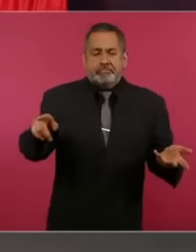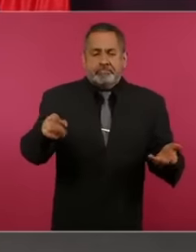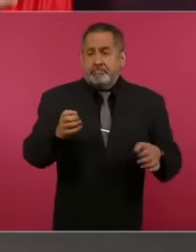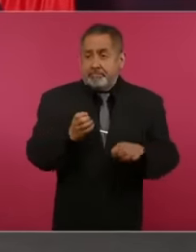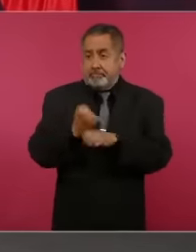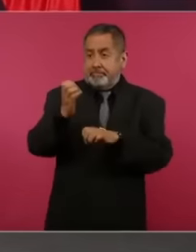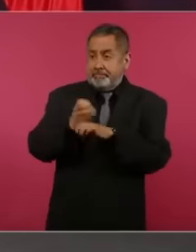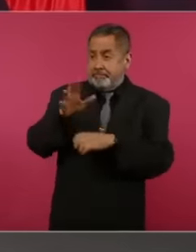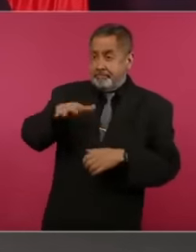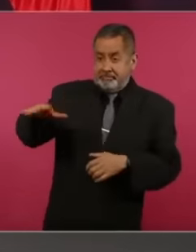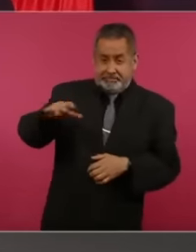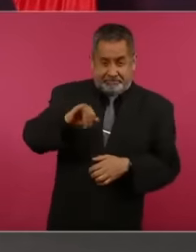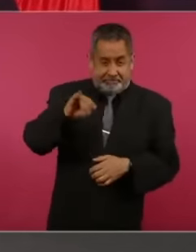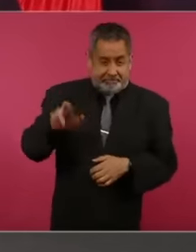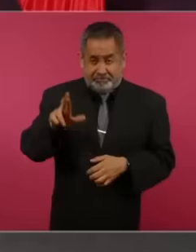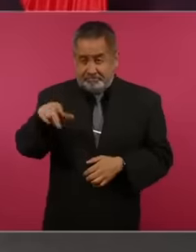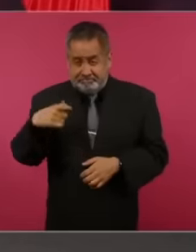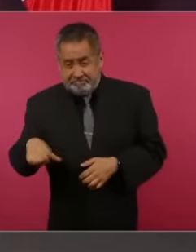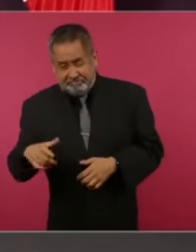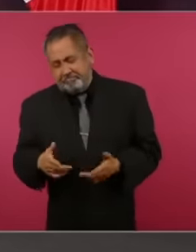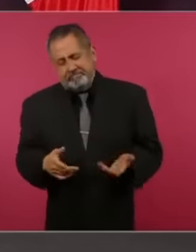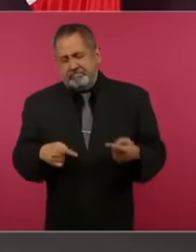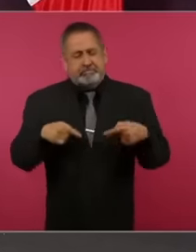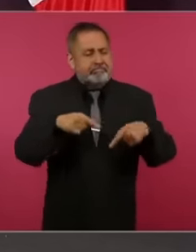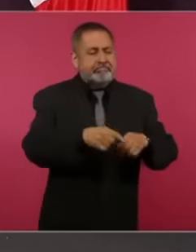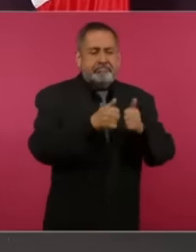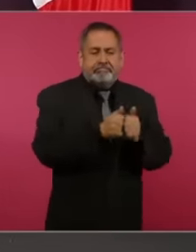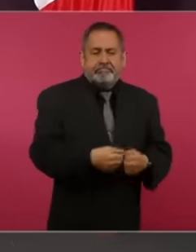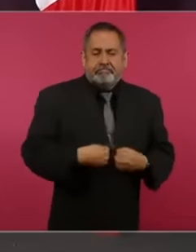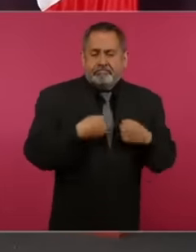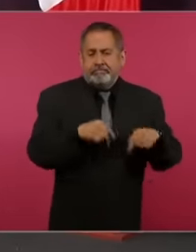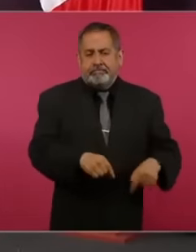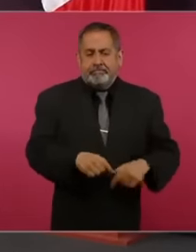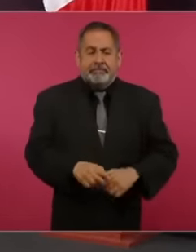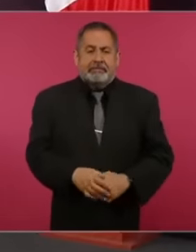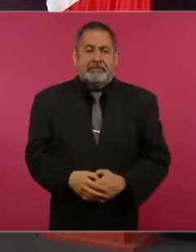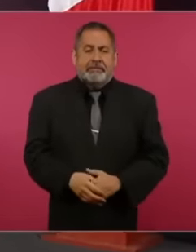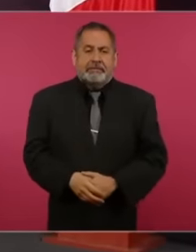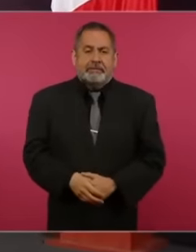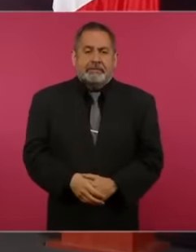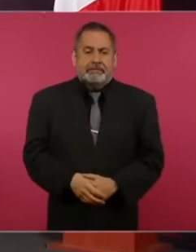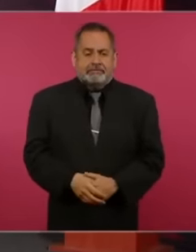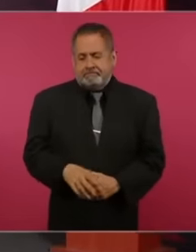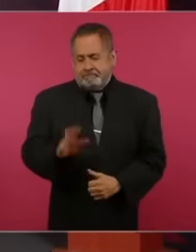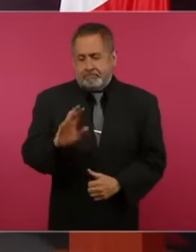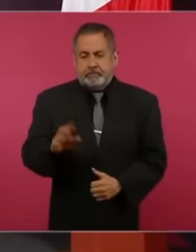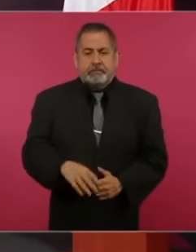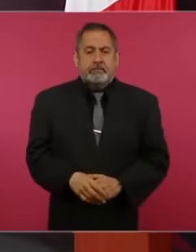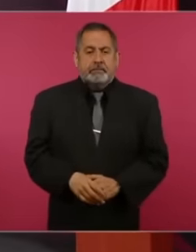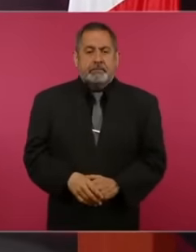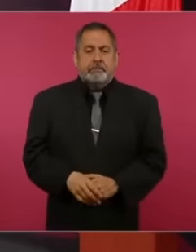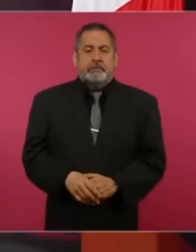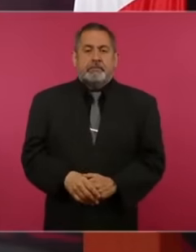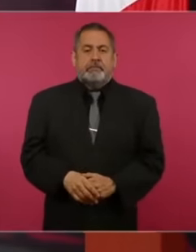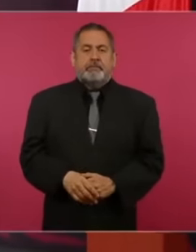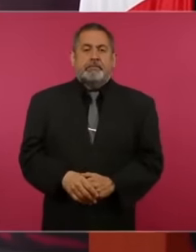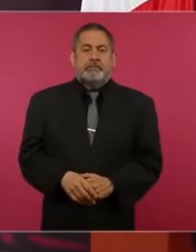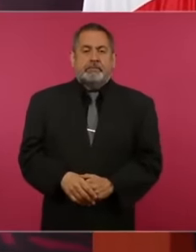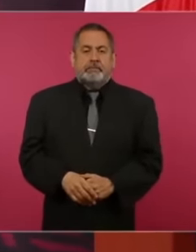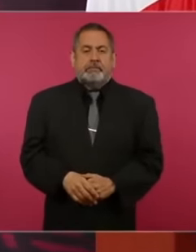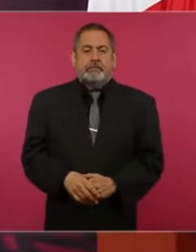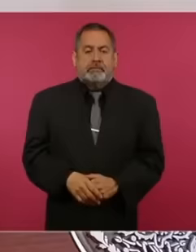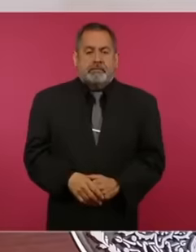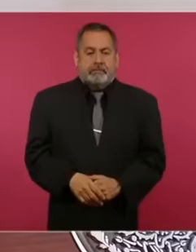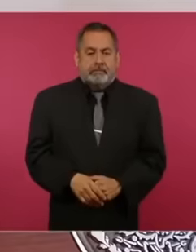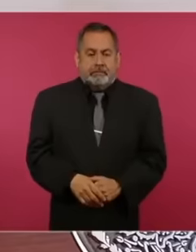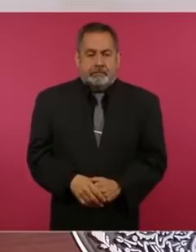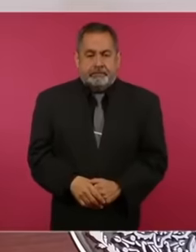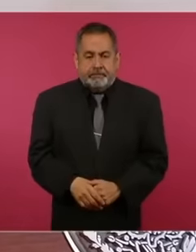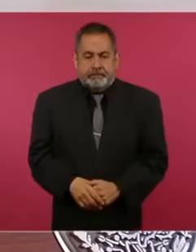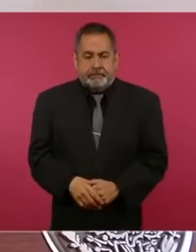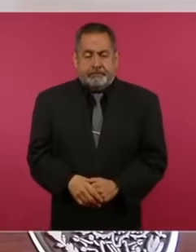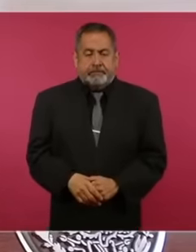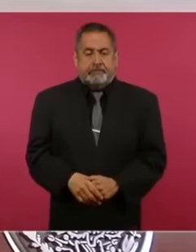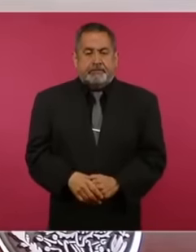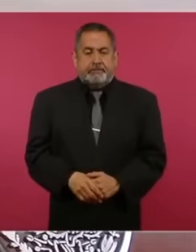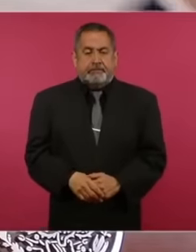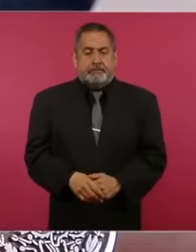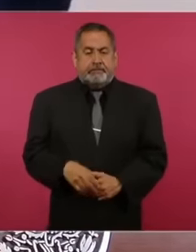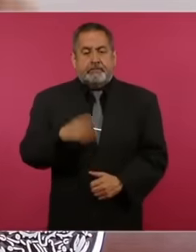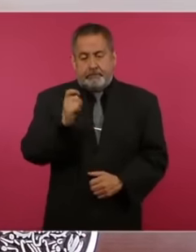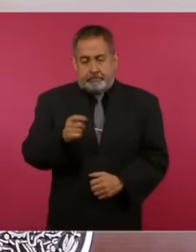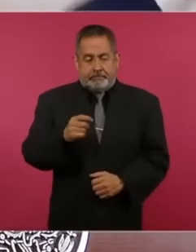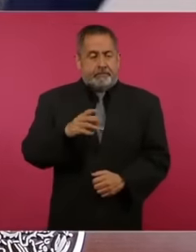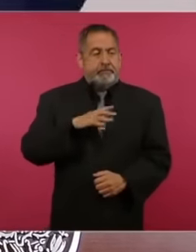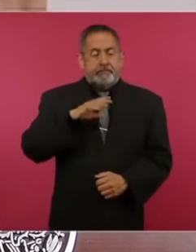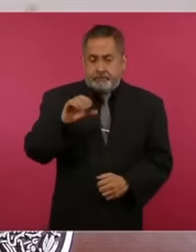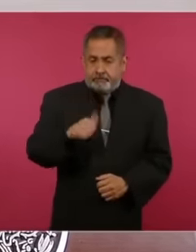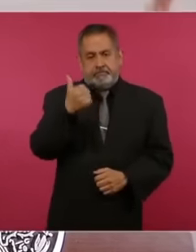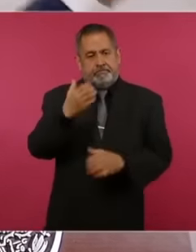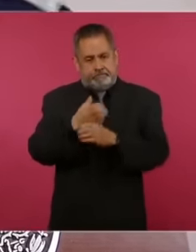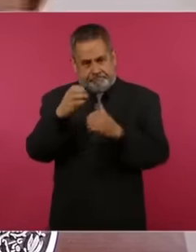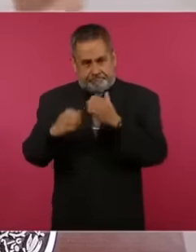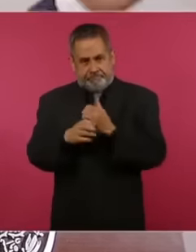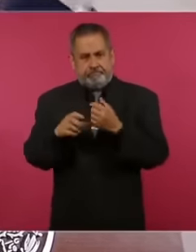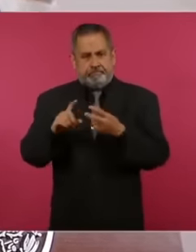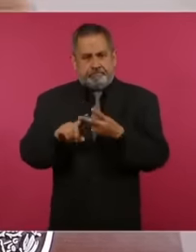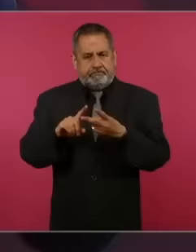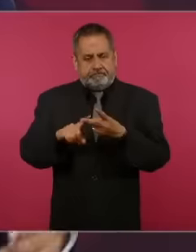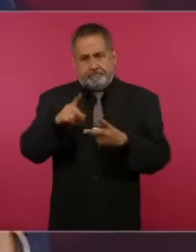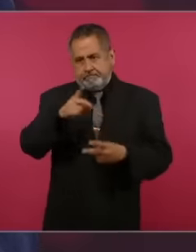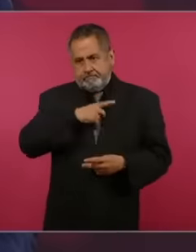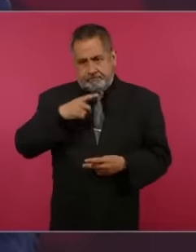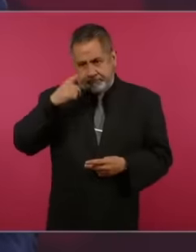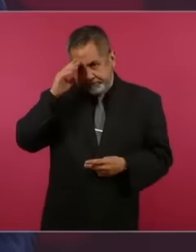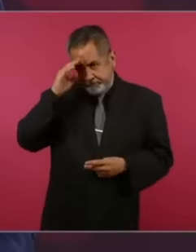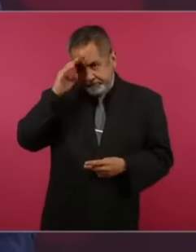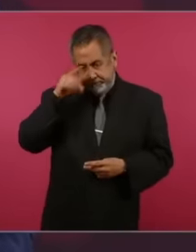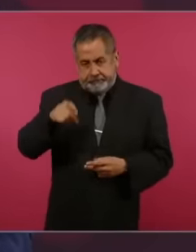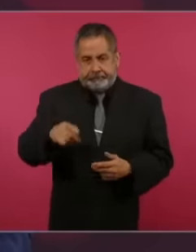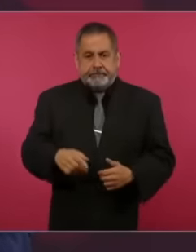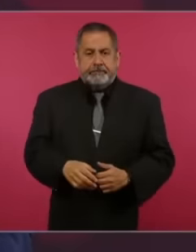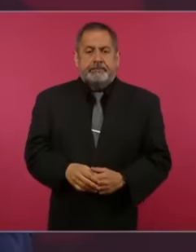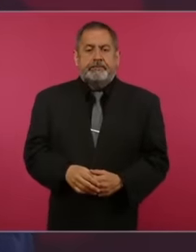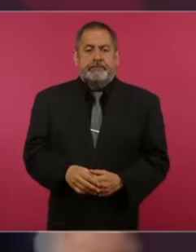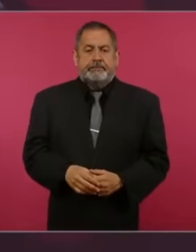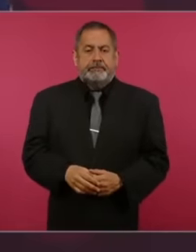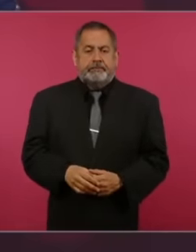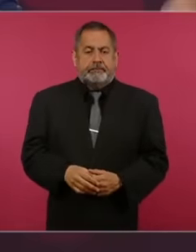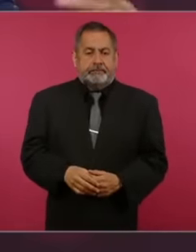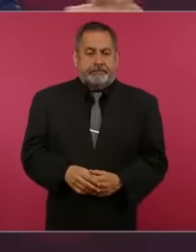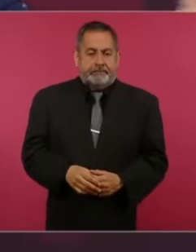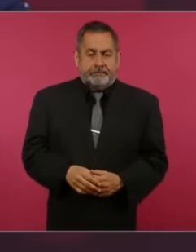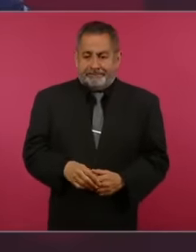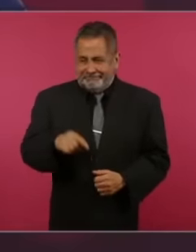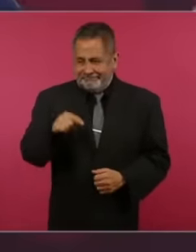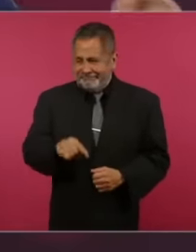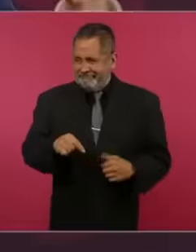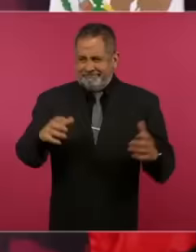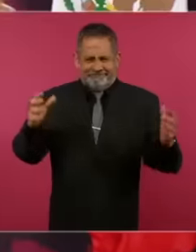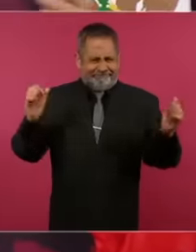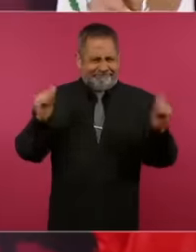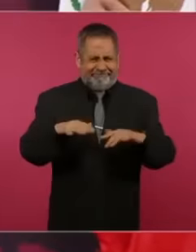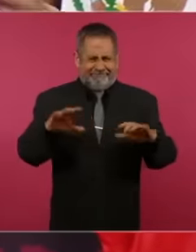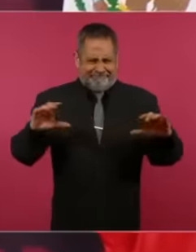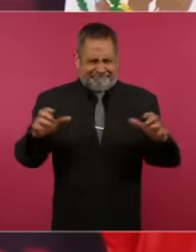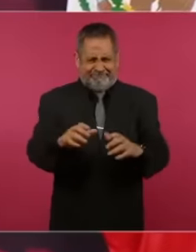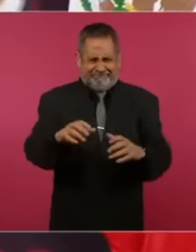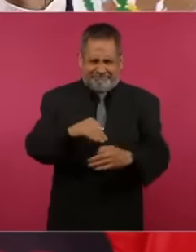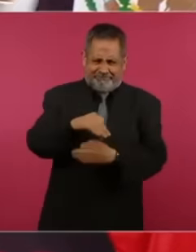Republic, not then But there is another element to consider more than that here is everything